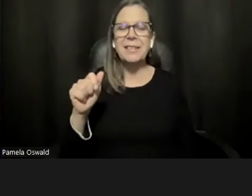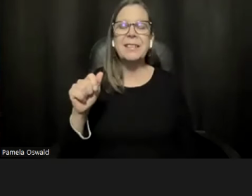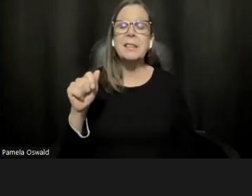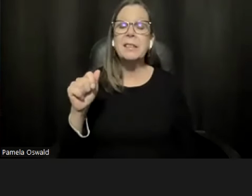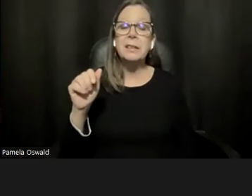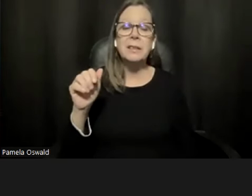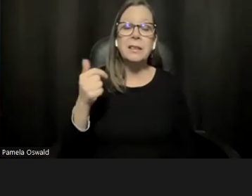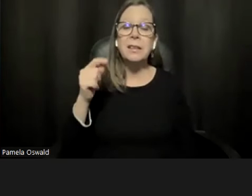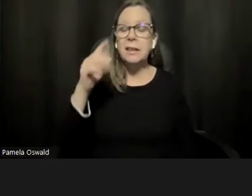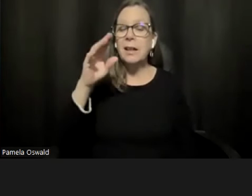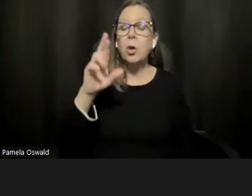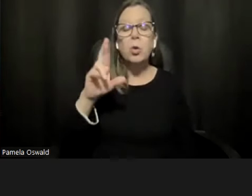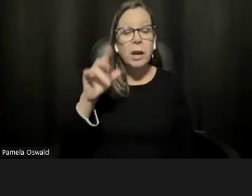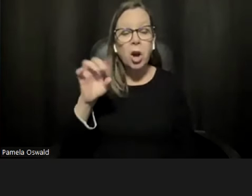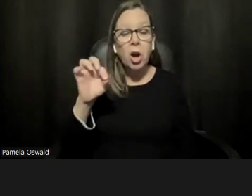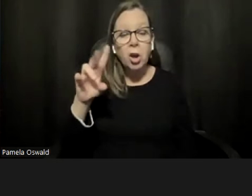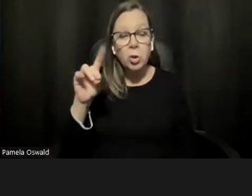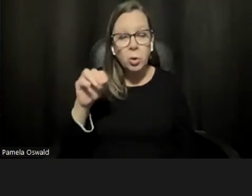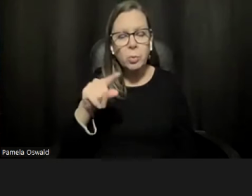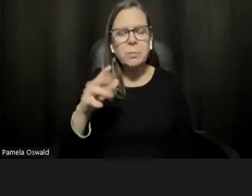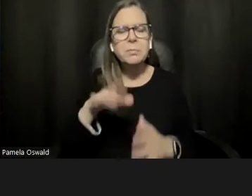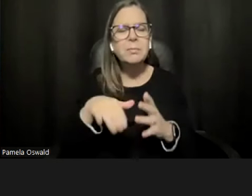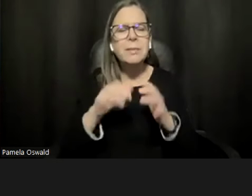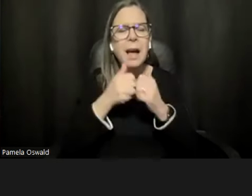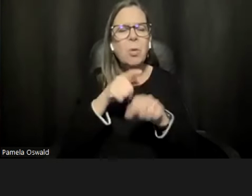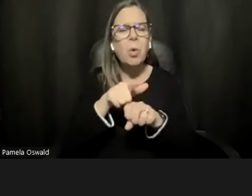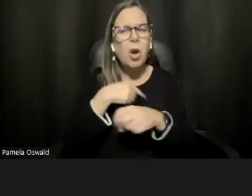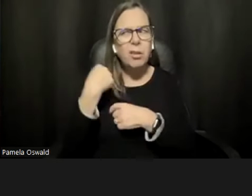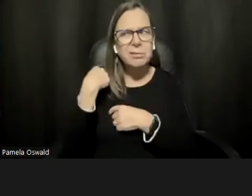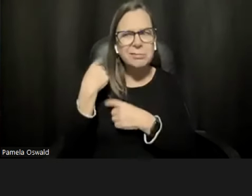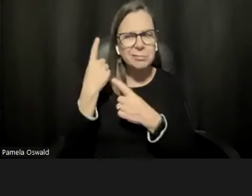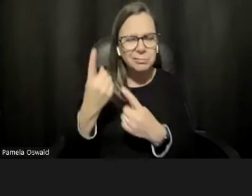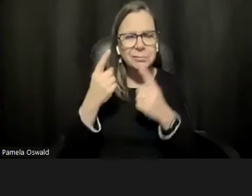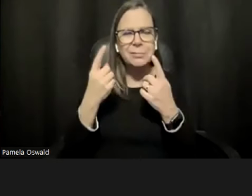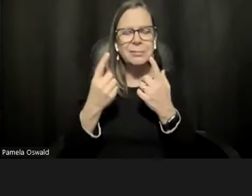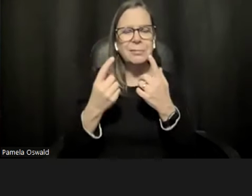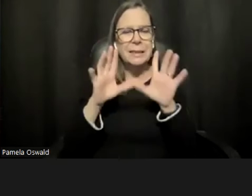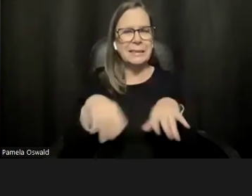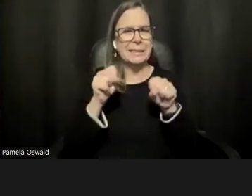How long, really, did it take you, the timeline?